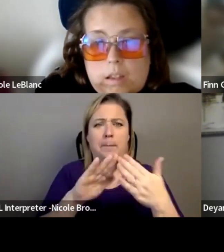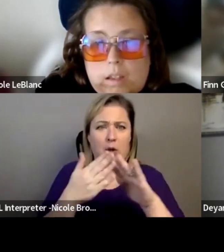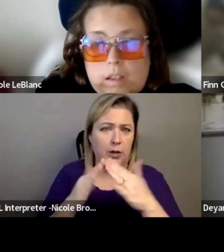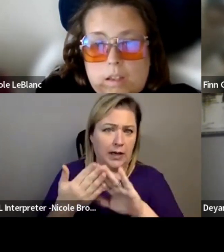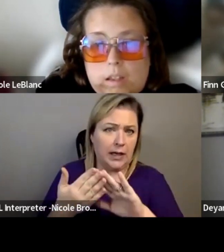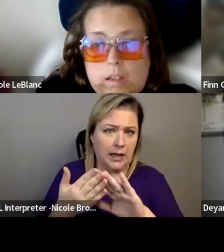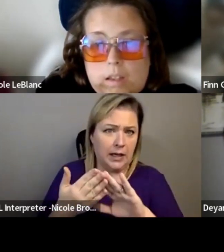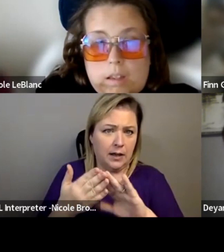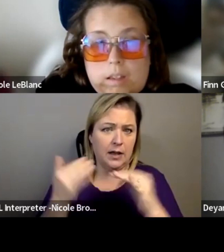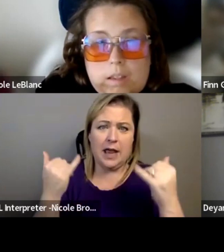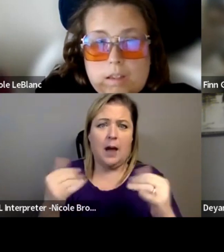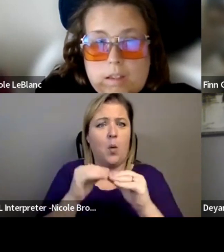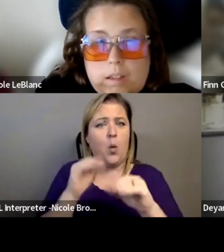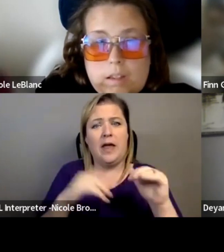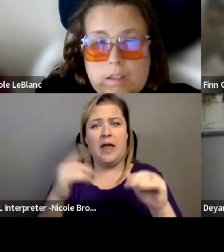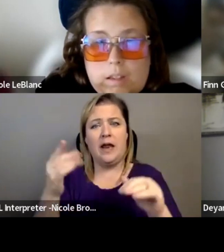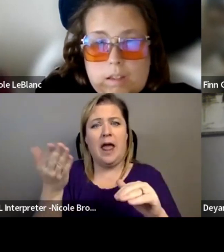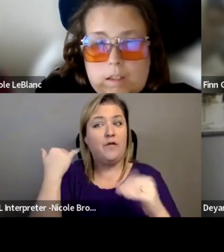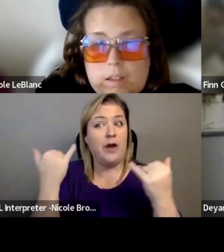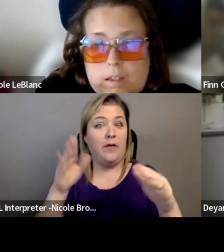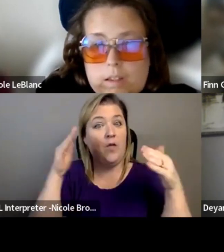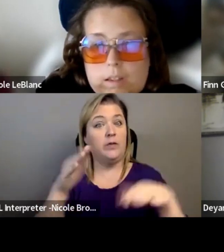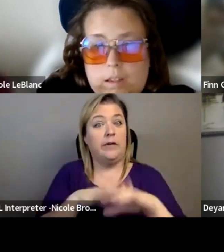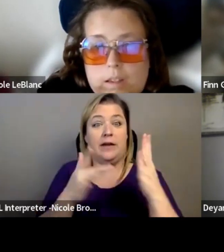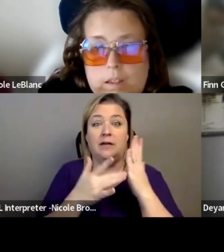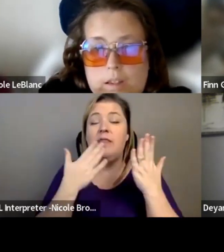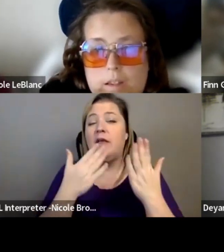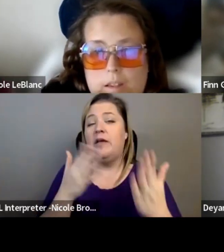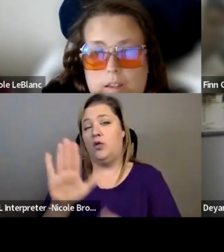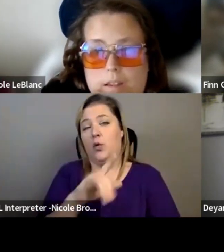now more than ever, technology focus. Thank you for your time. Stay safe everyone.